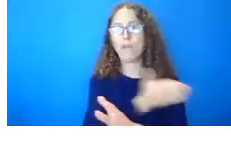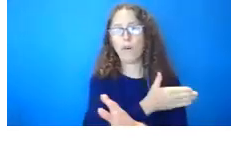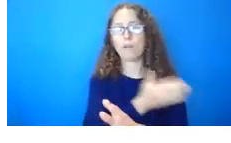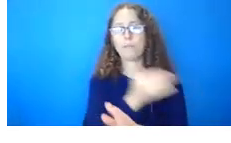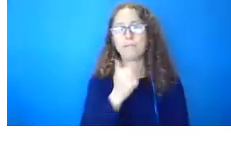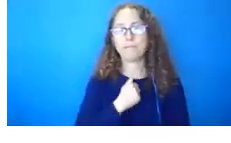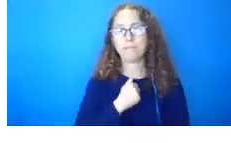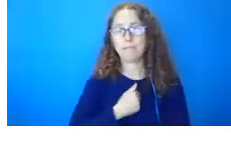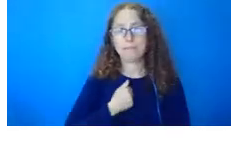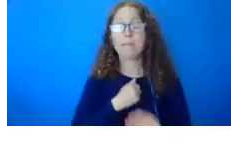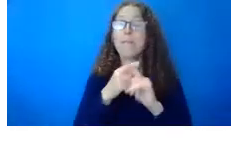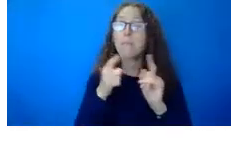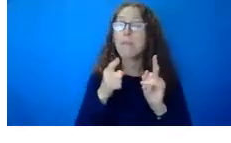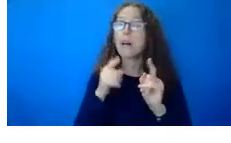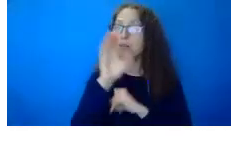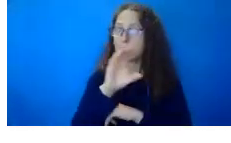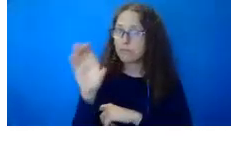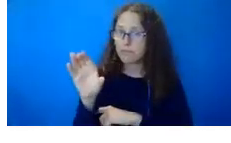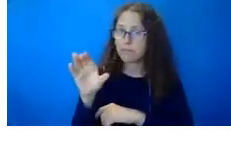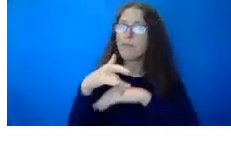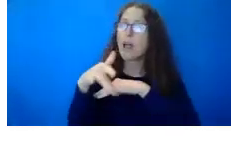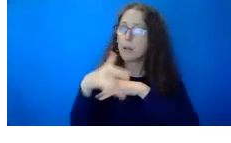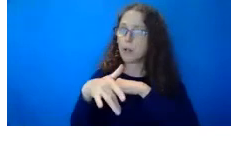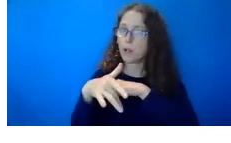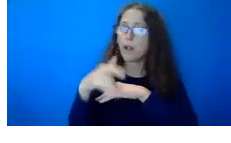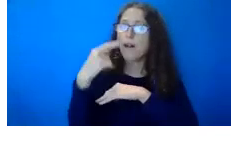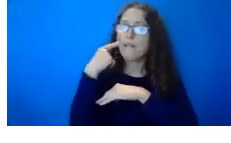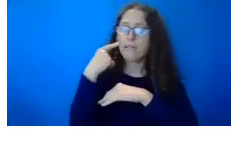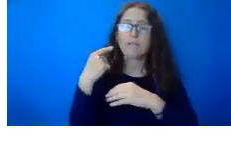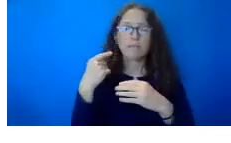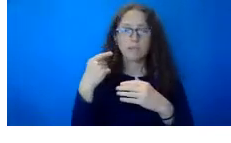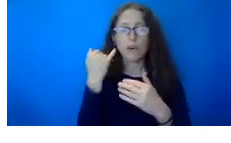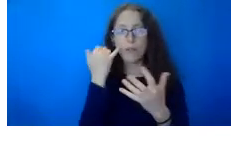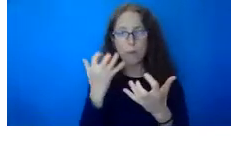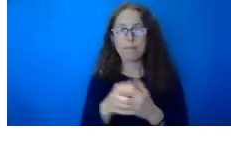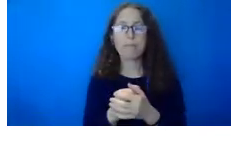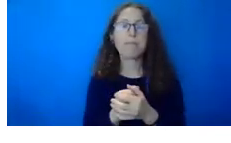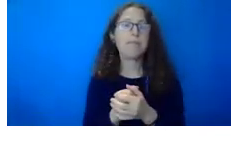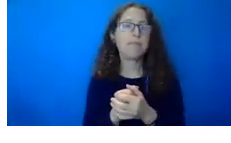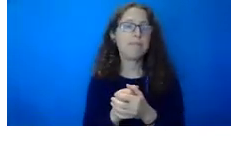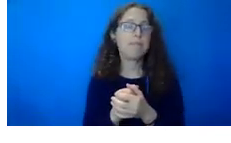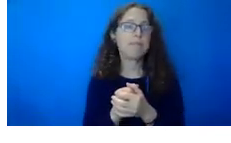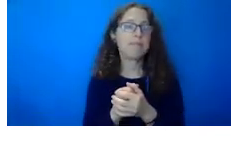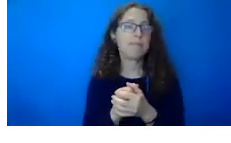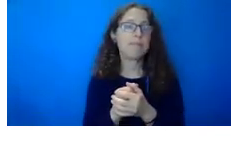QUESTIONS AND WHAT DOESN'T SHOW HERE IS THERE IS A CLOSE CAPTIONING OPTION AS WELL